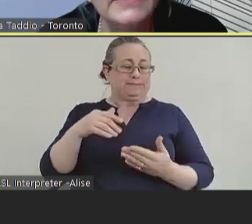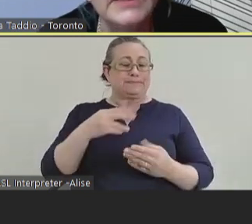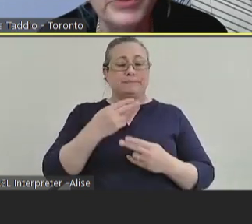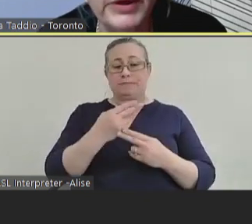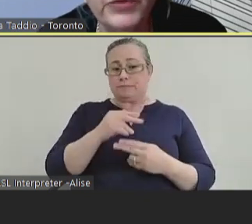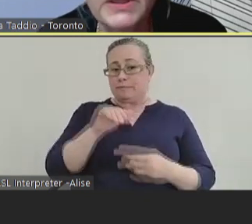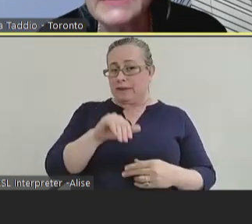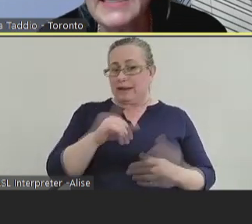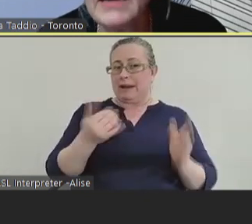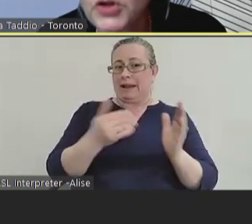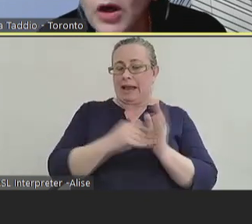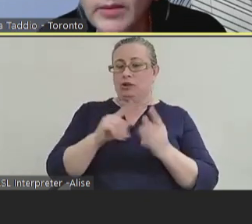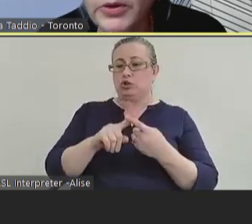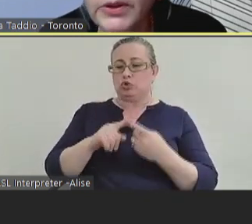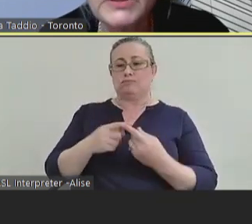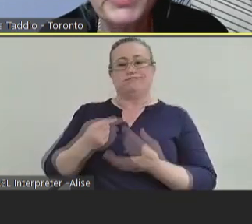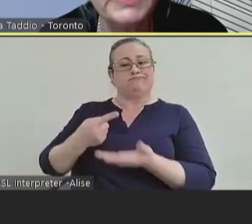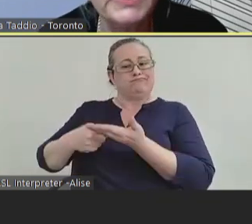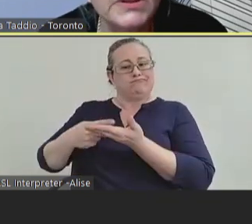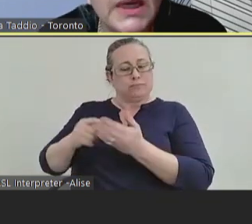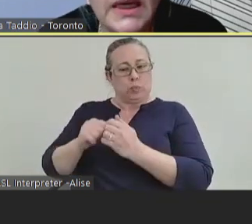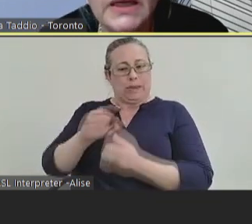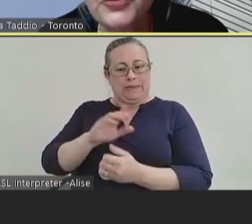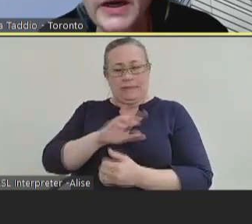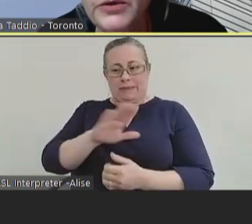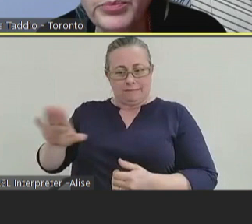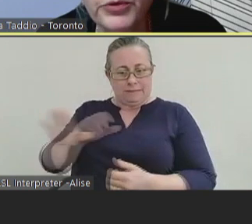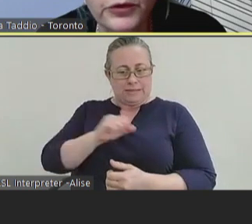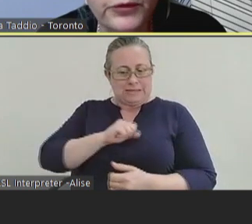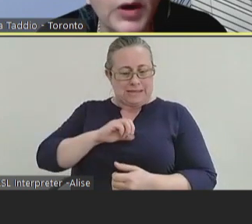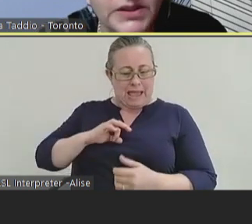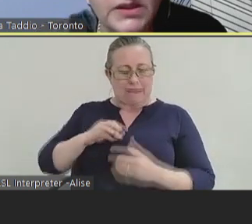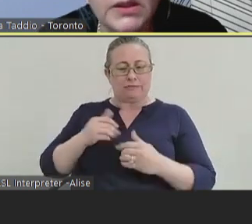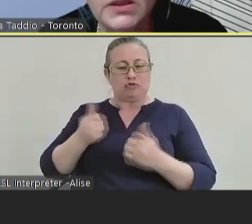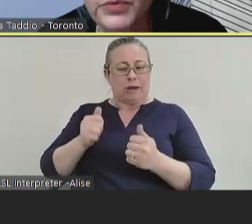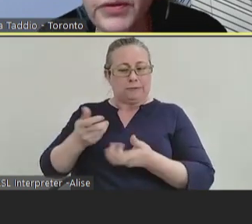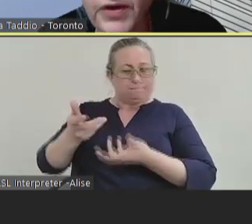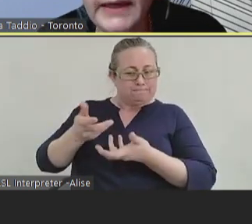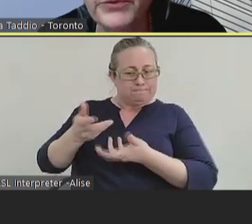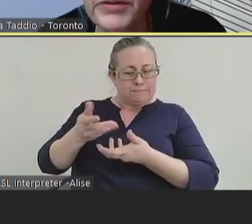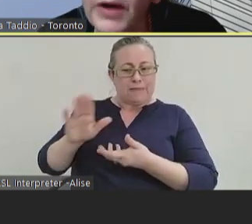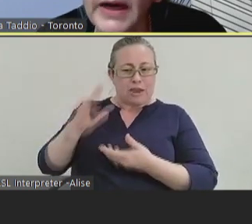debrief with staff, talk about their experiences, and try to improve processes, refine, refine,